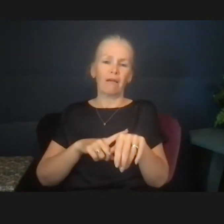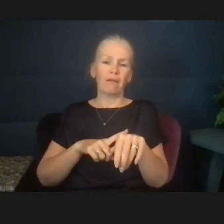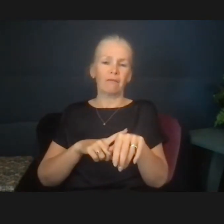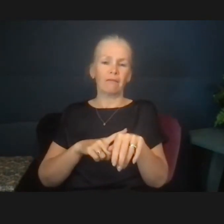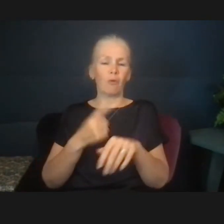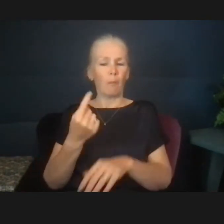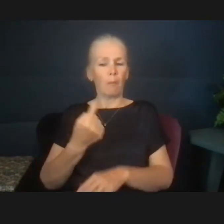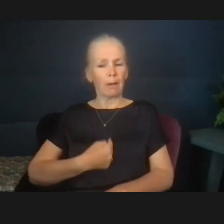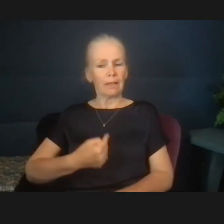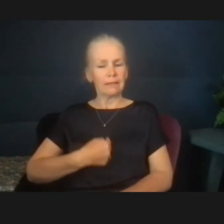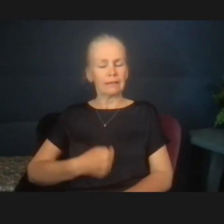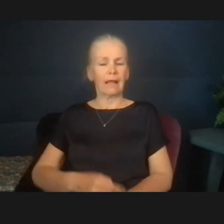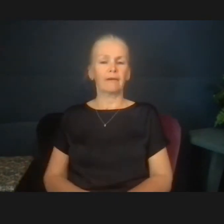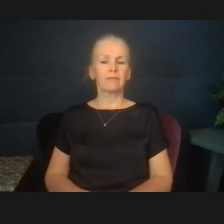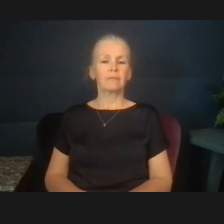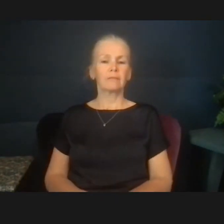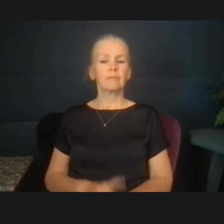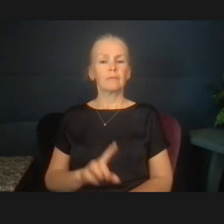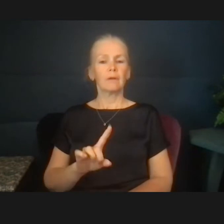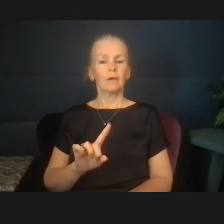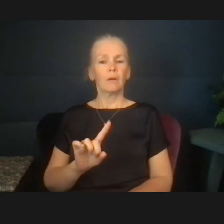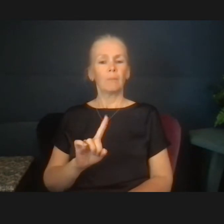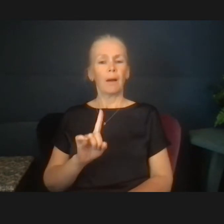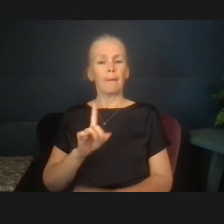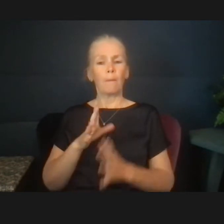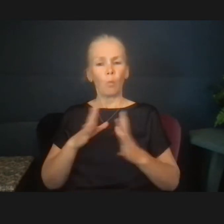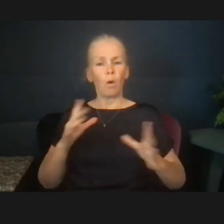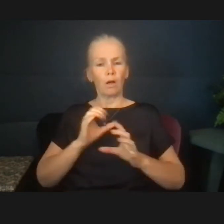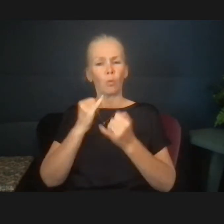One of my biggest frustrations, and this is probably going to be very provocative,